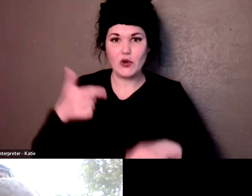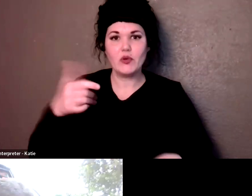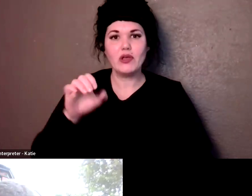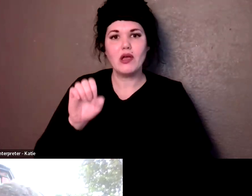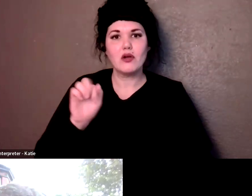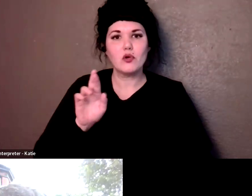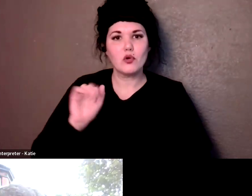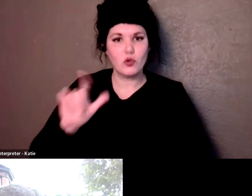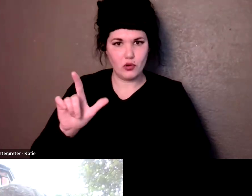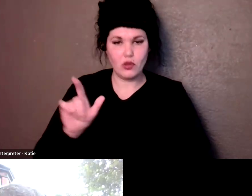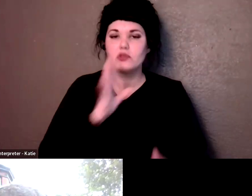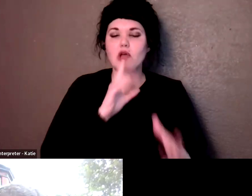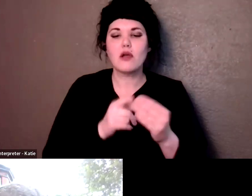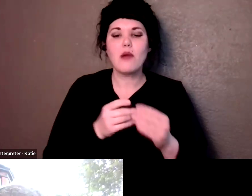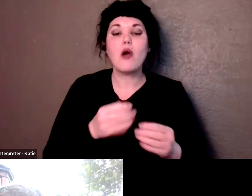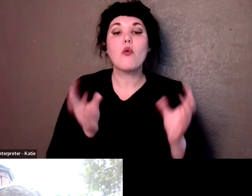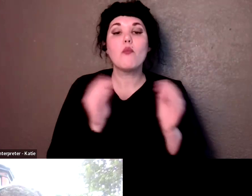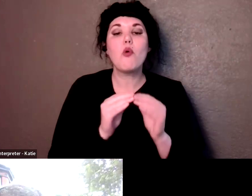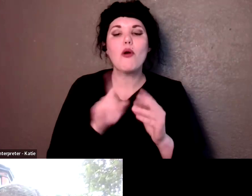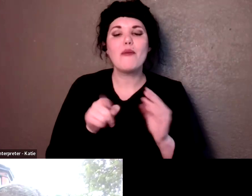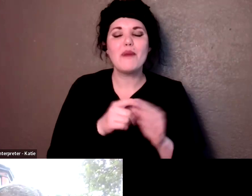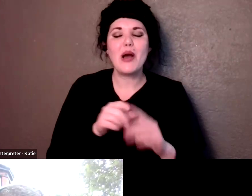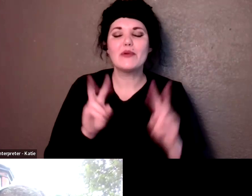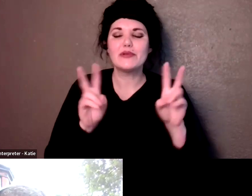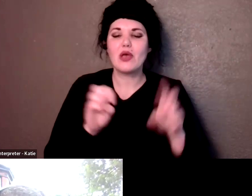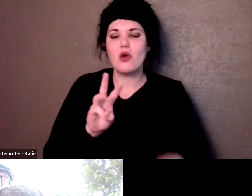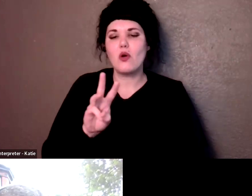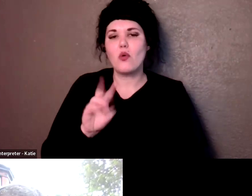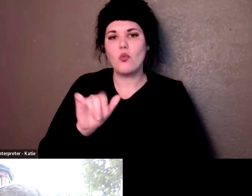Flower Alliance, what they're doing, and I don't know why I can never say that correctly but